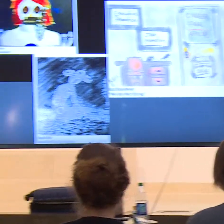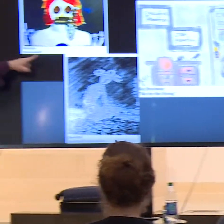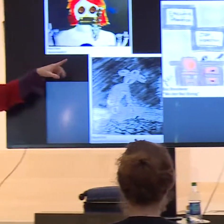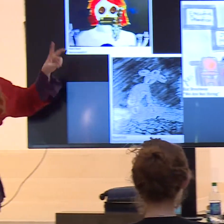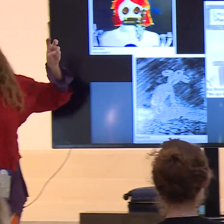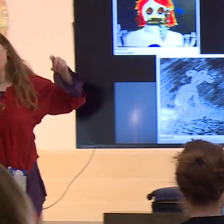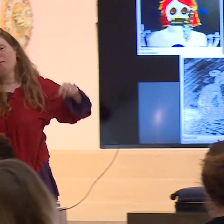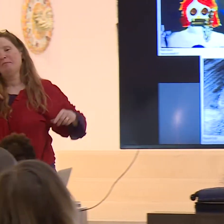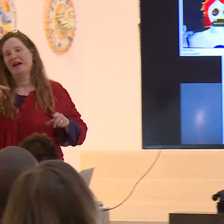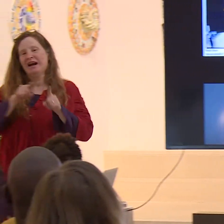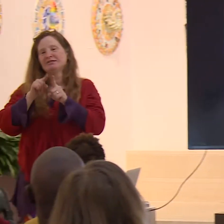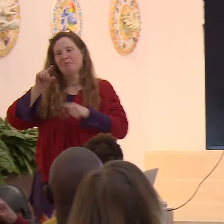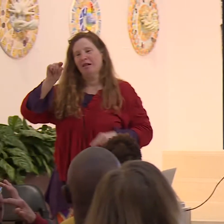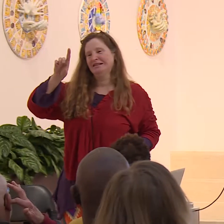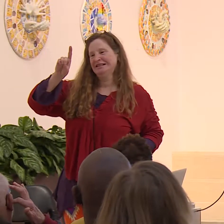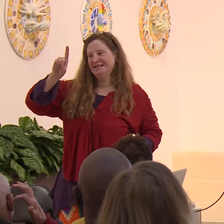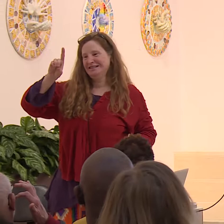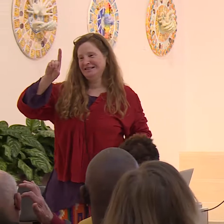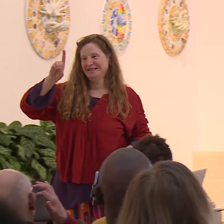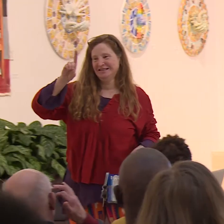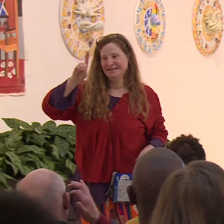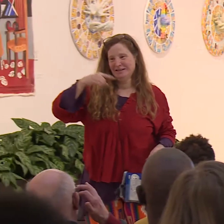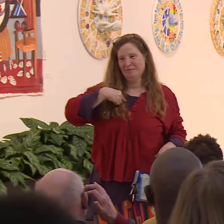It sounds so snarky.